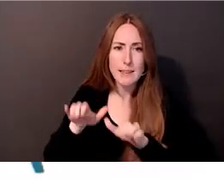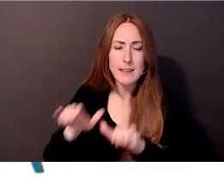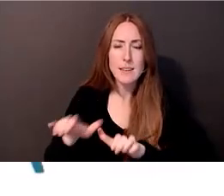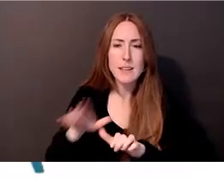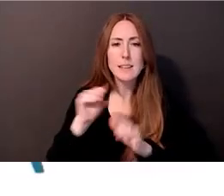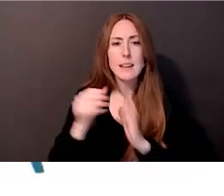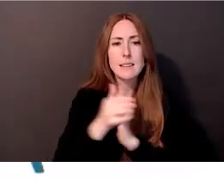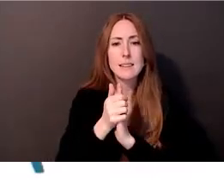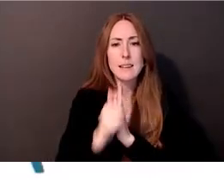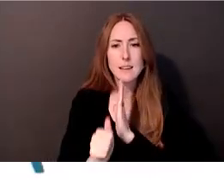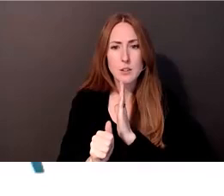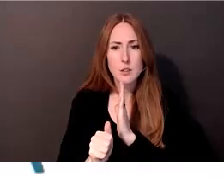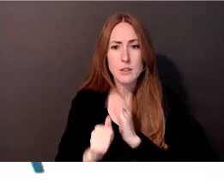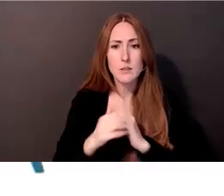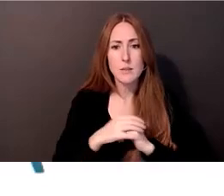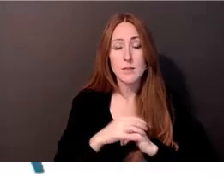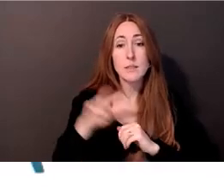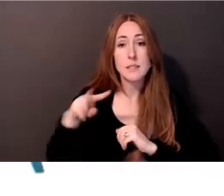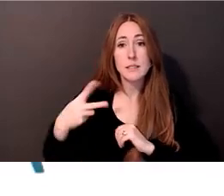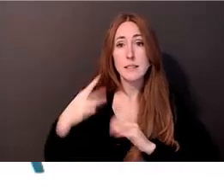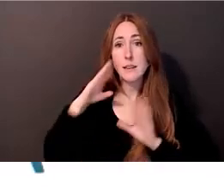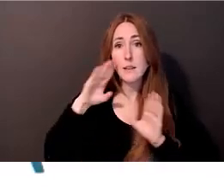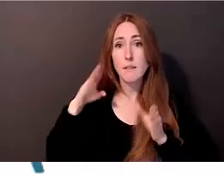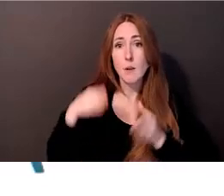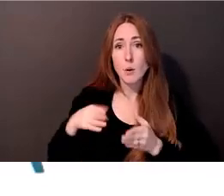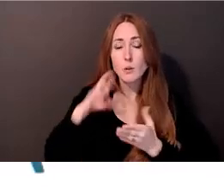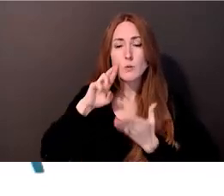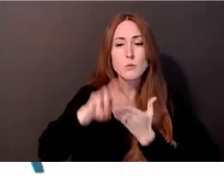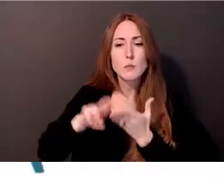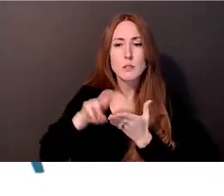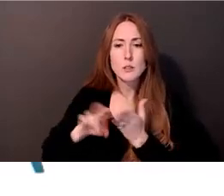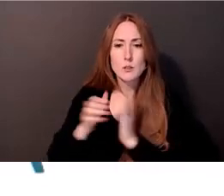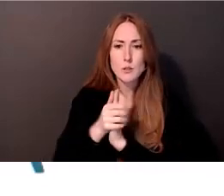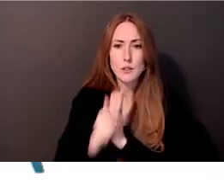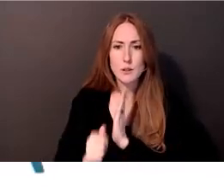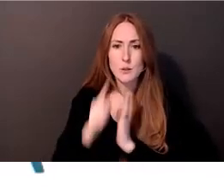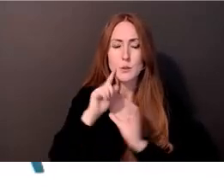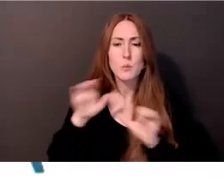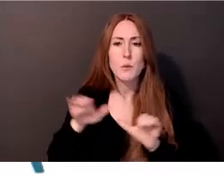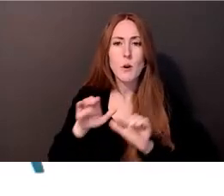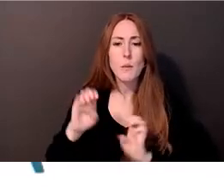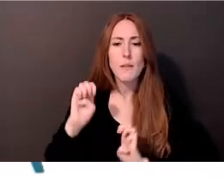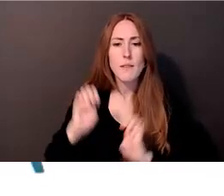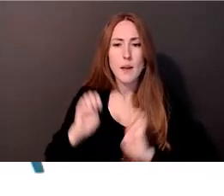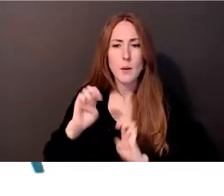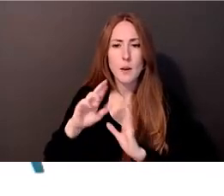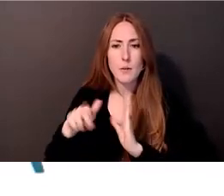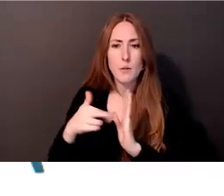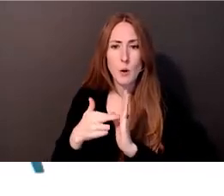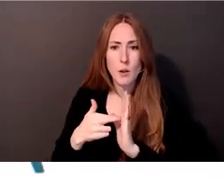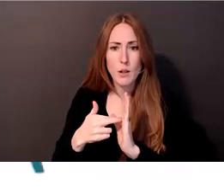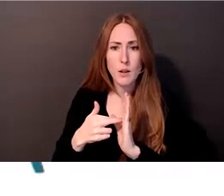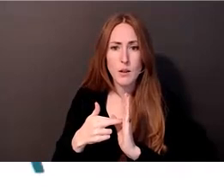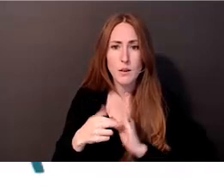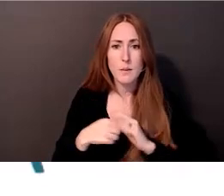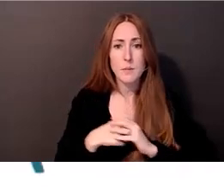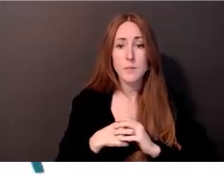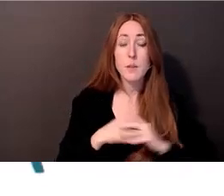And the second focus was in research skills to perform evaluator role. On other hand, the training developers